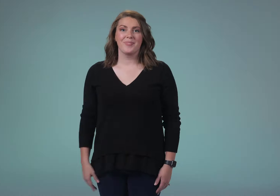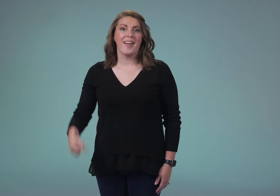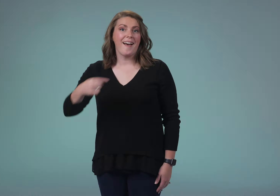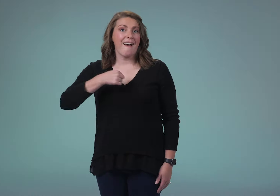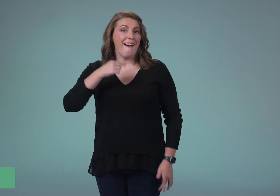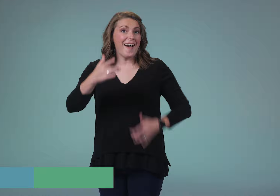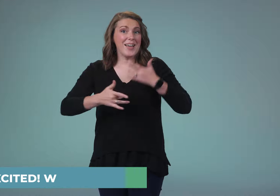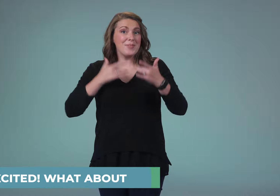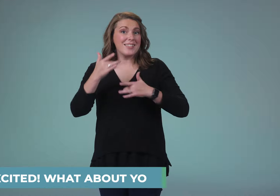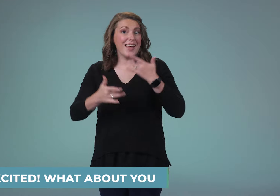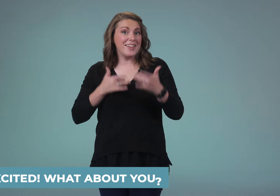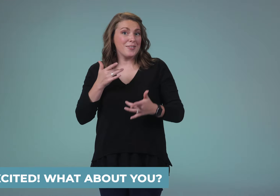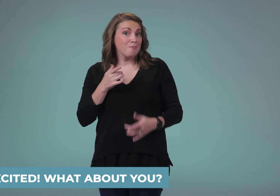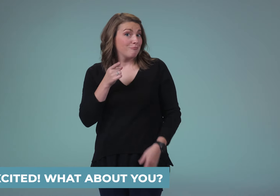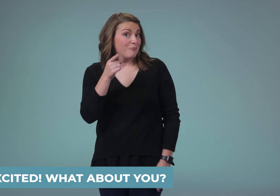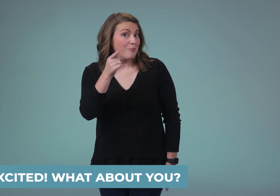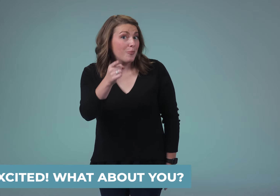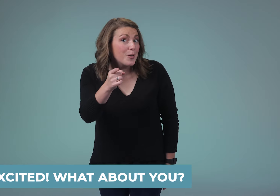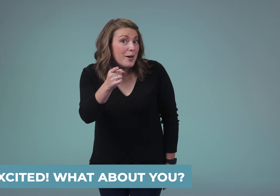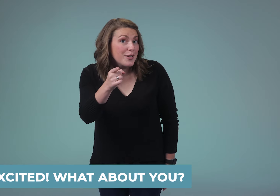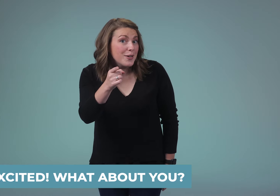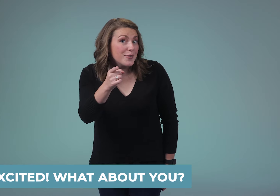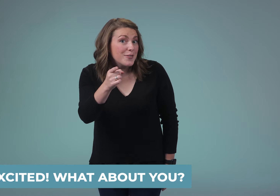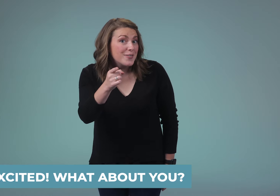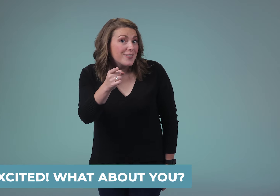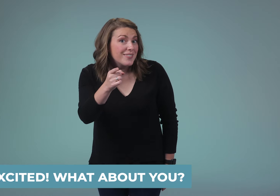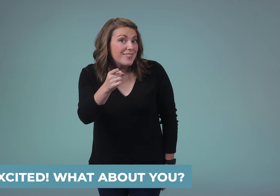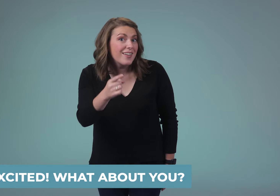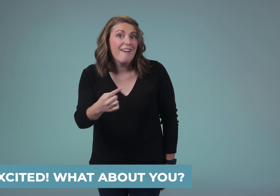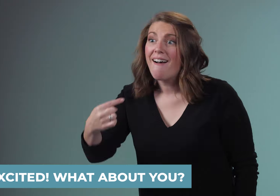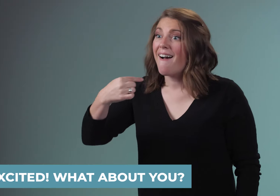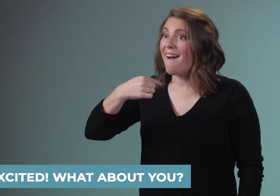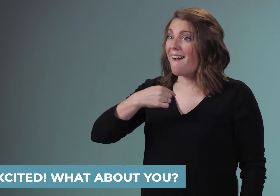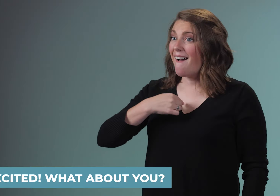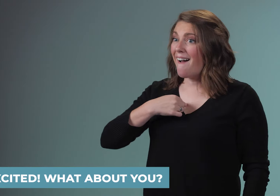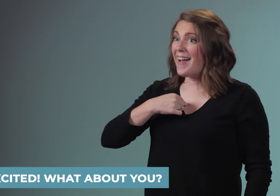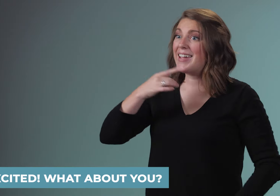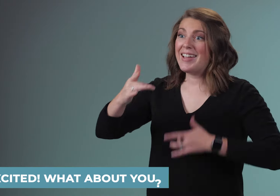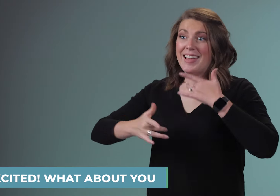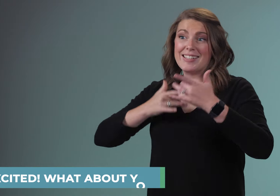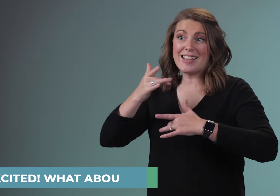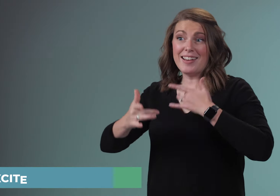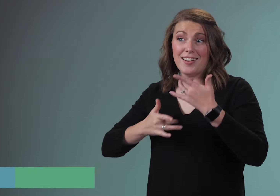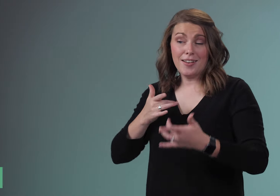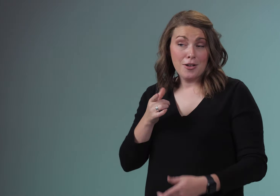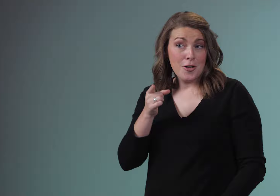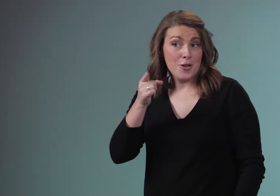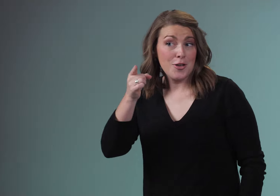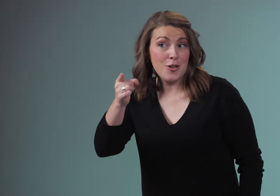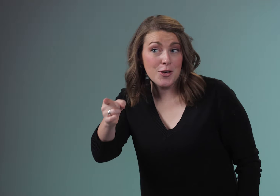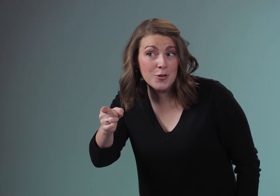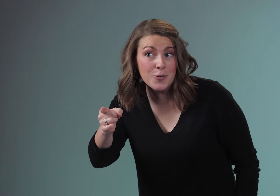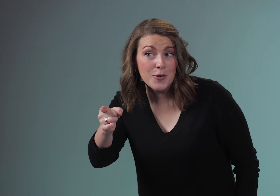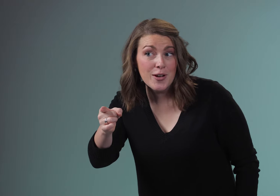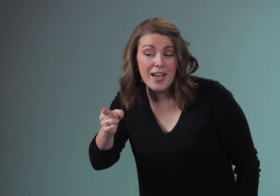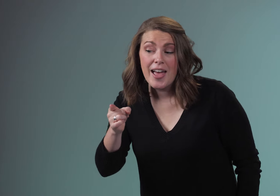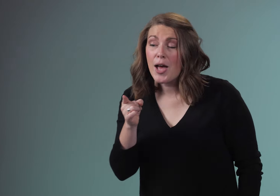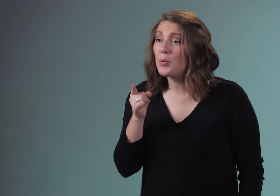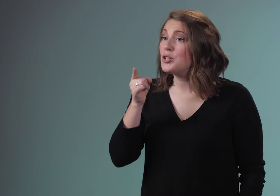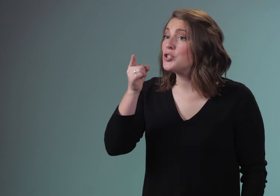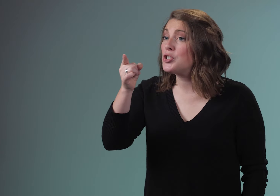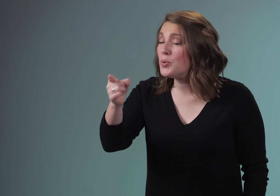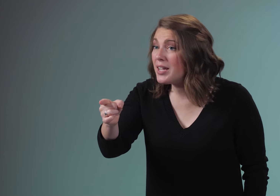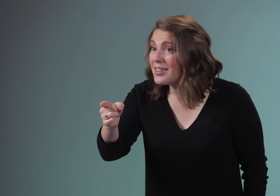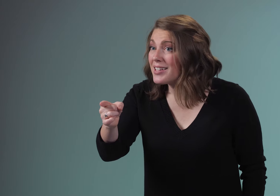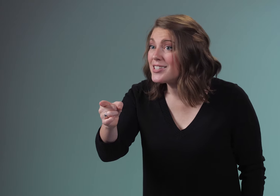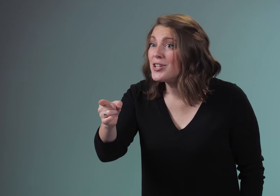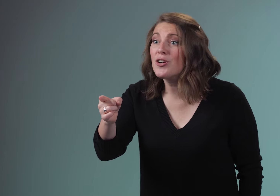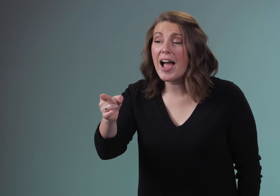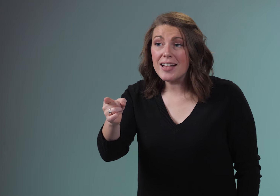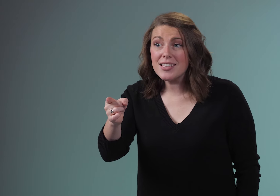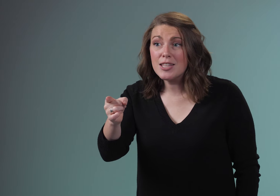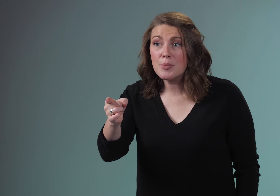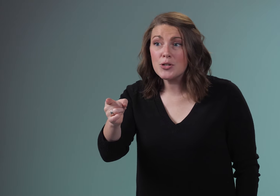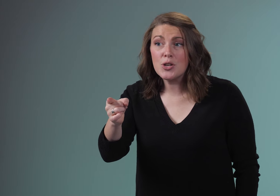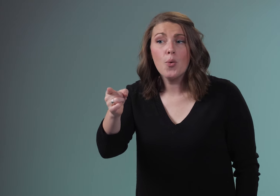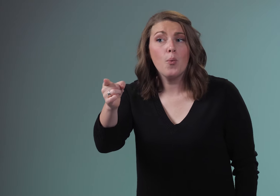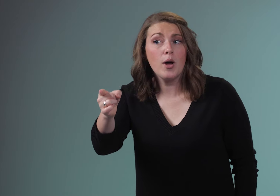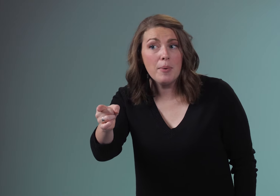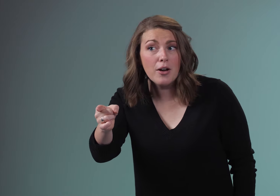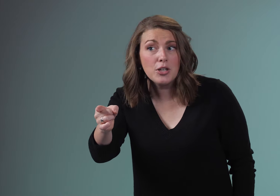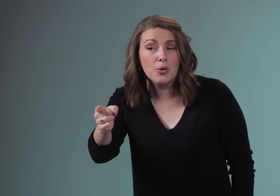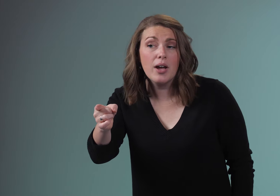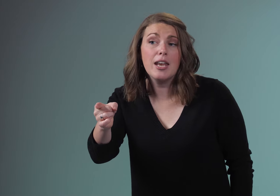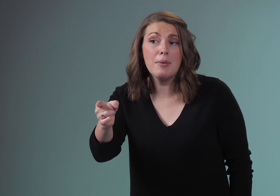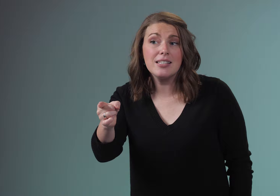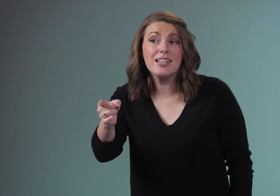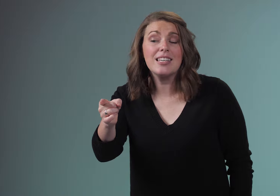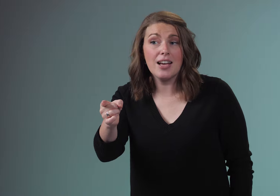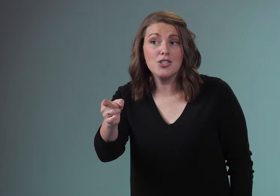I'm excited. What about you? 'I excited, you? And when you're doing this, you're asking the person what about you and it makes it